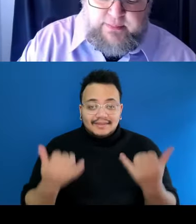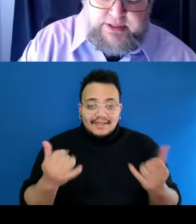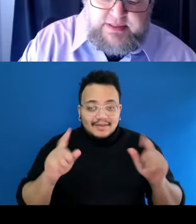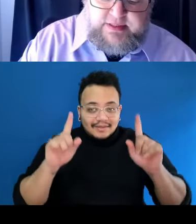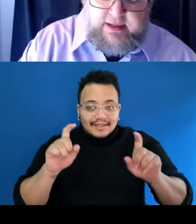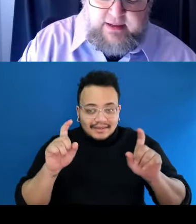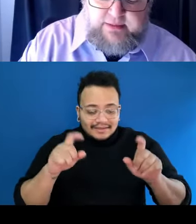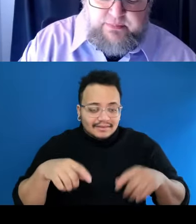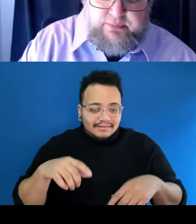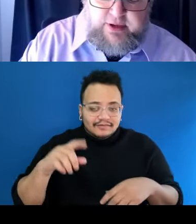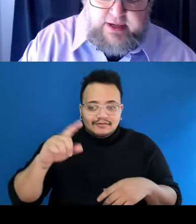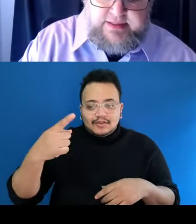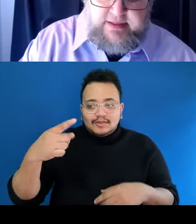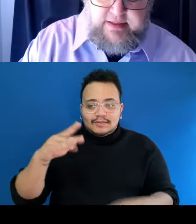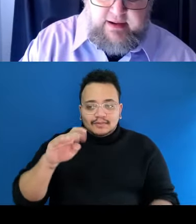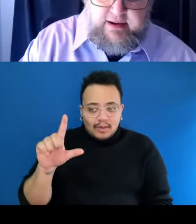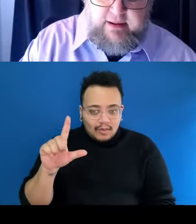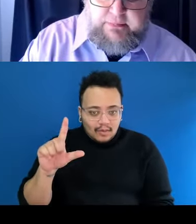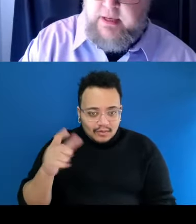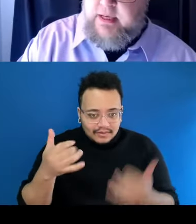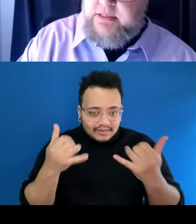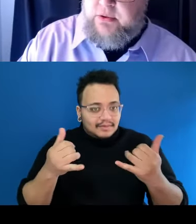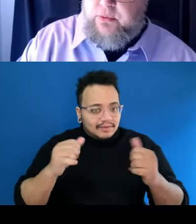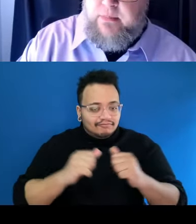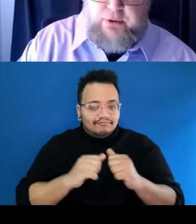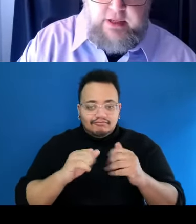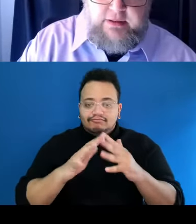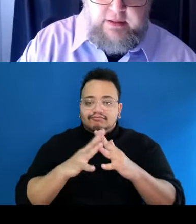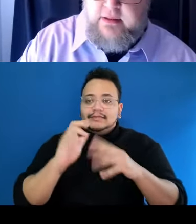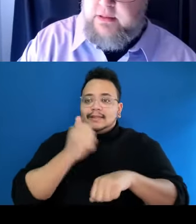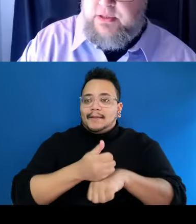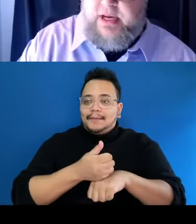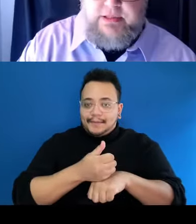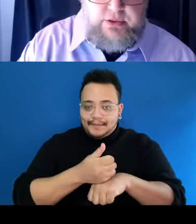and let me just process it and get it up. So Loree put it in the the chat.